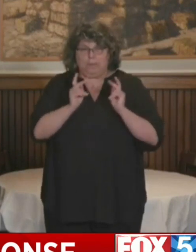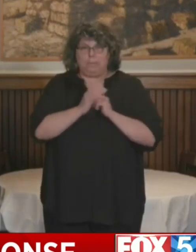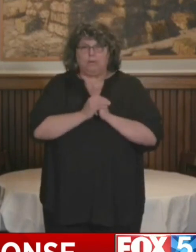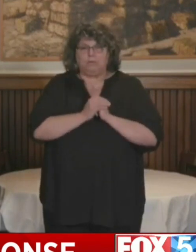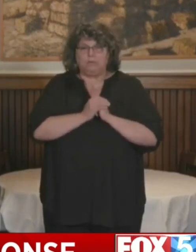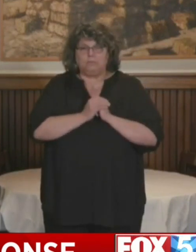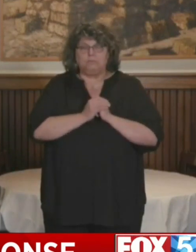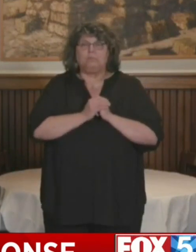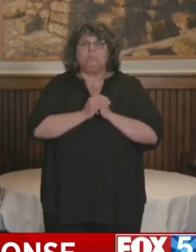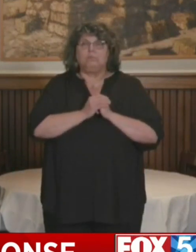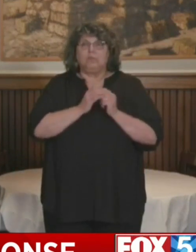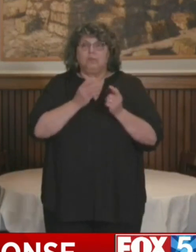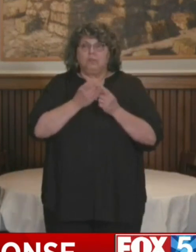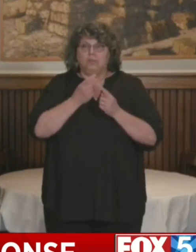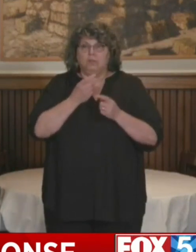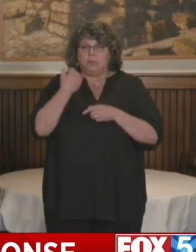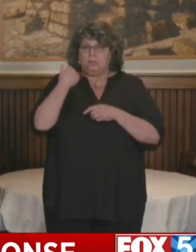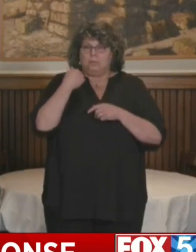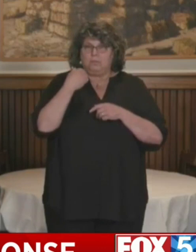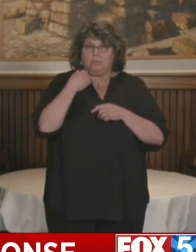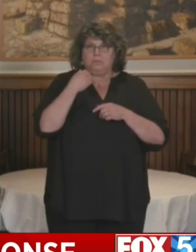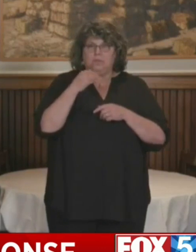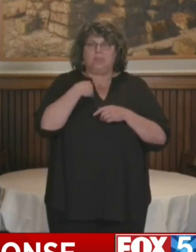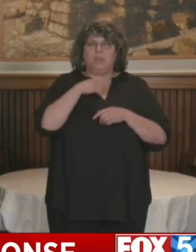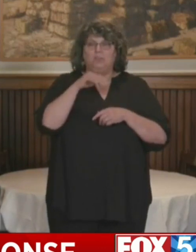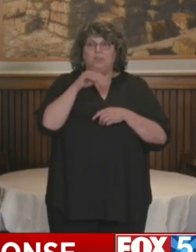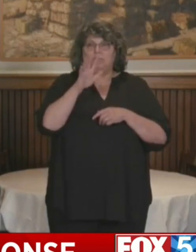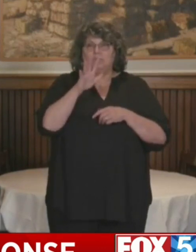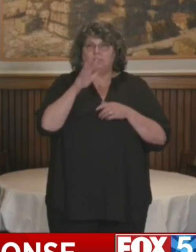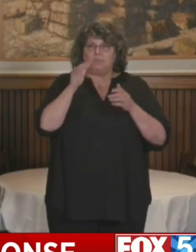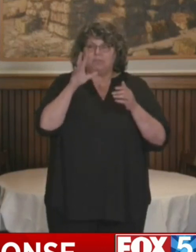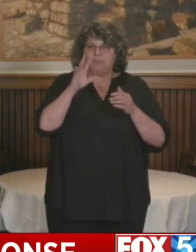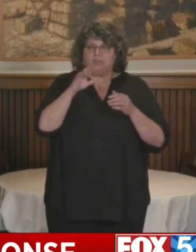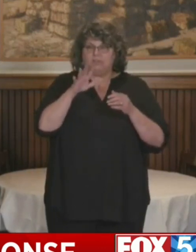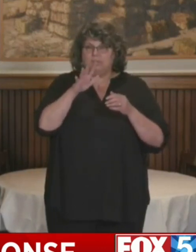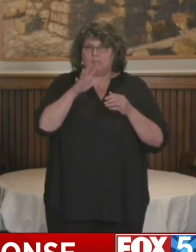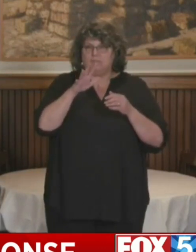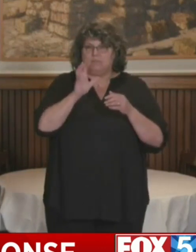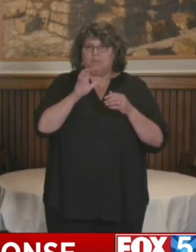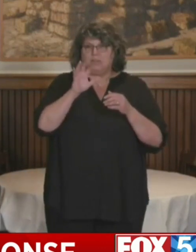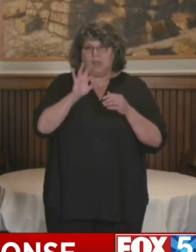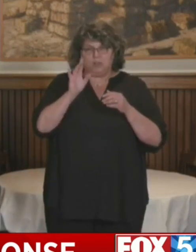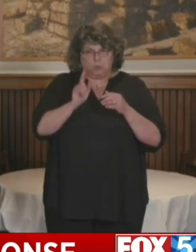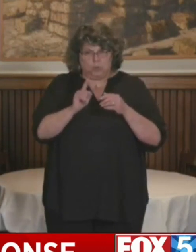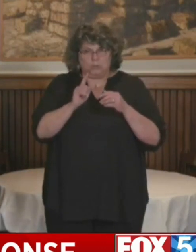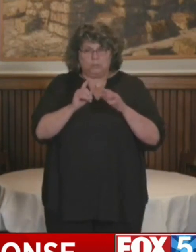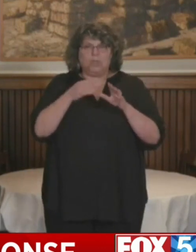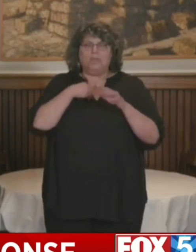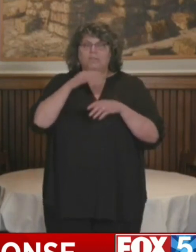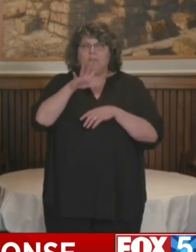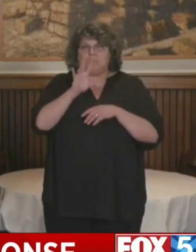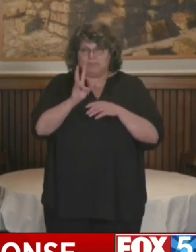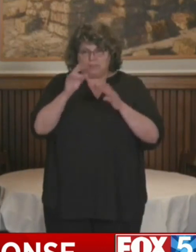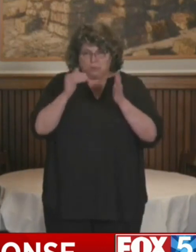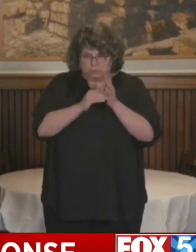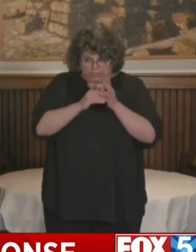EXAMPLE. YESTERDAY WE WERE ABLE TO TEST OVER 57,000